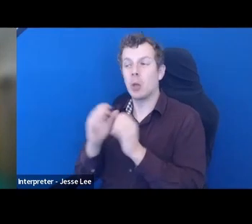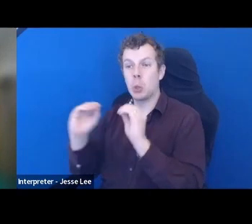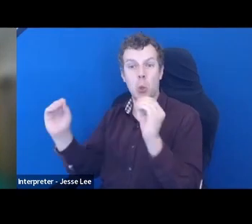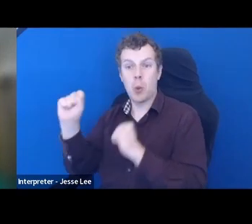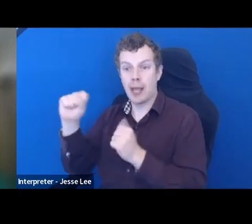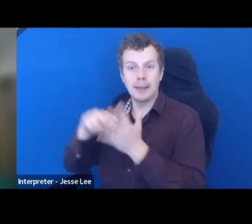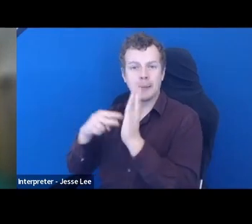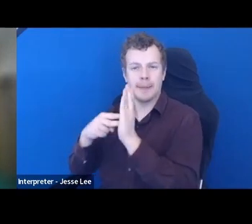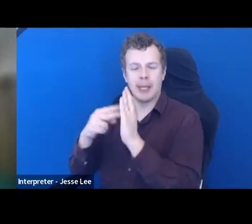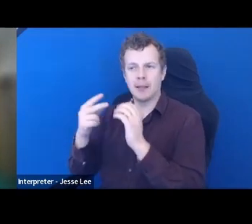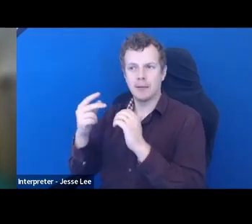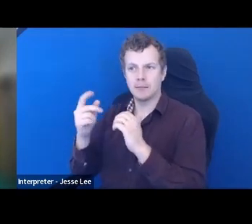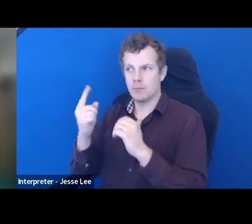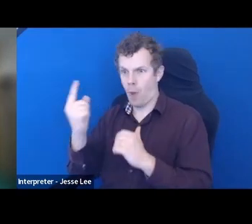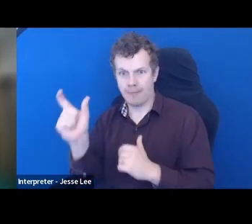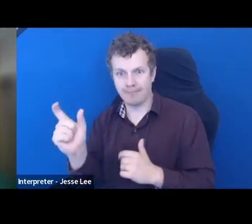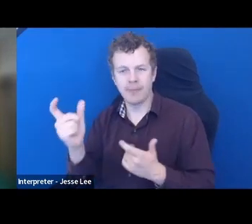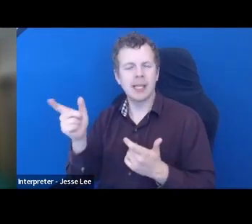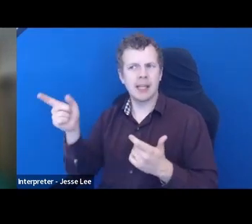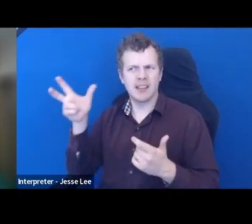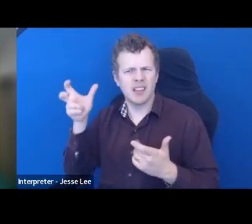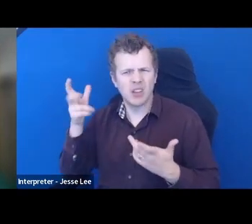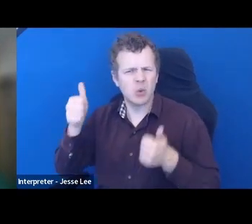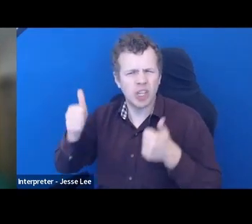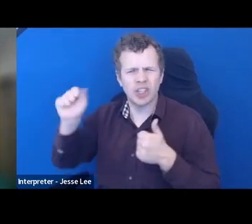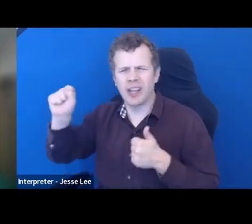Phonological processing and then comprehension.